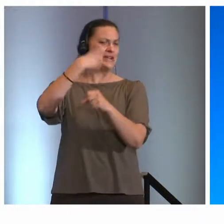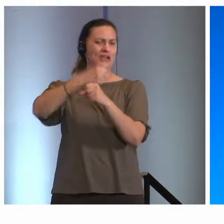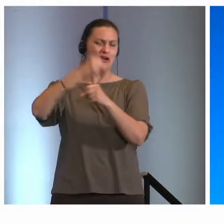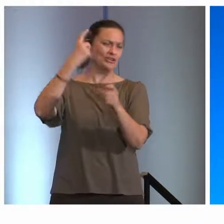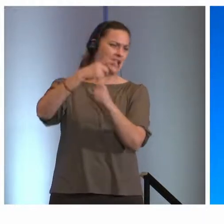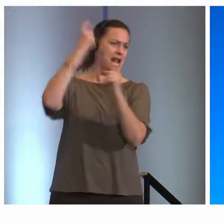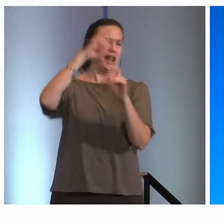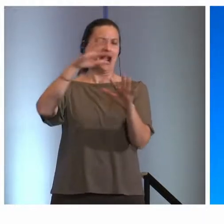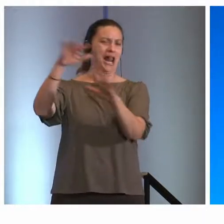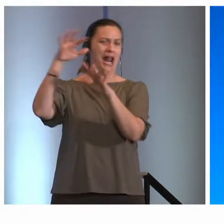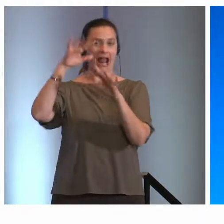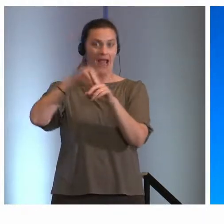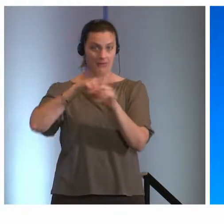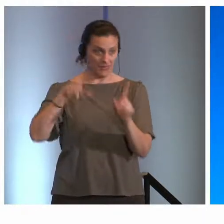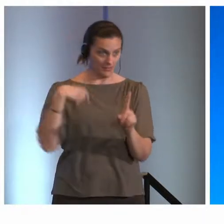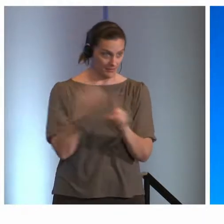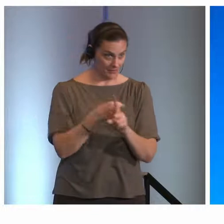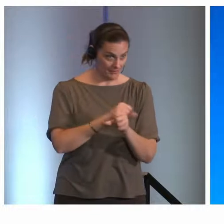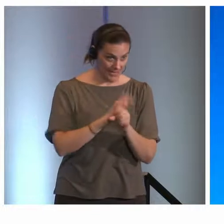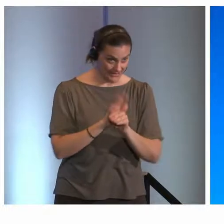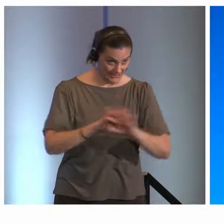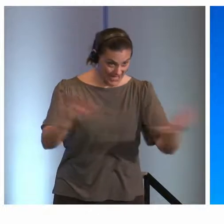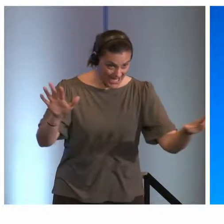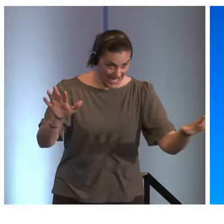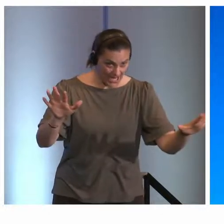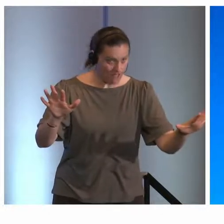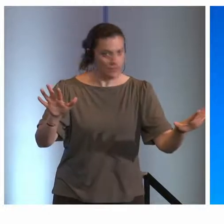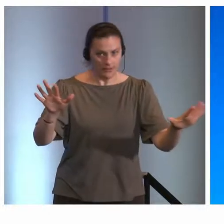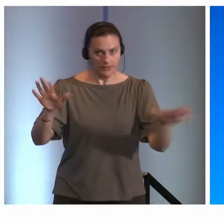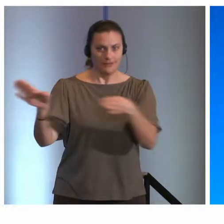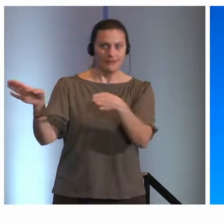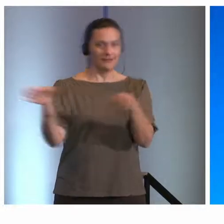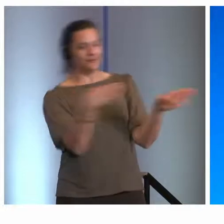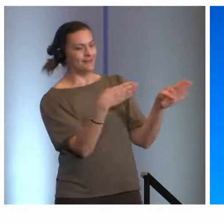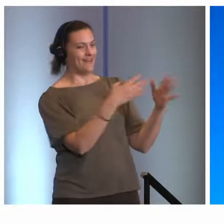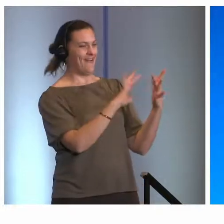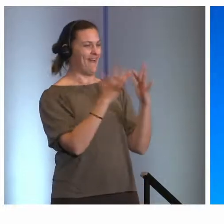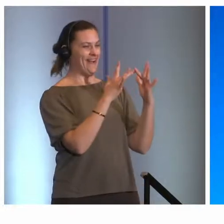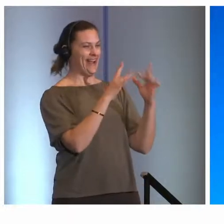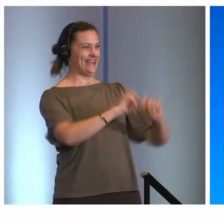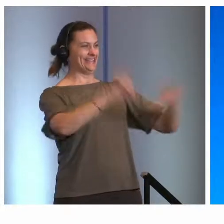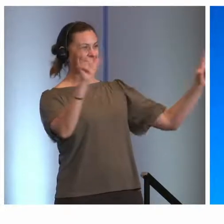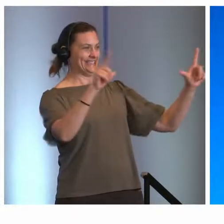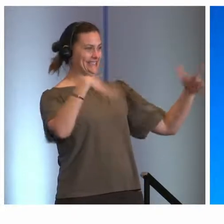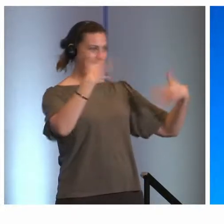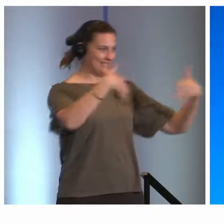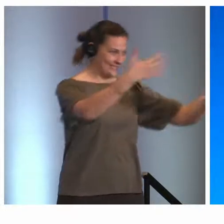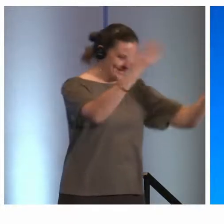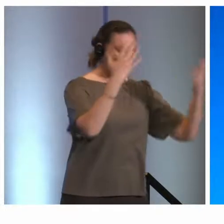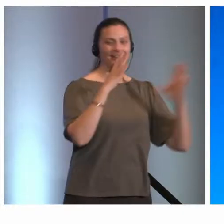big outdoor ADA 30, event. But, the pandemic led to us